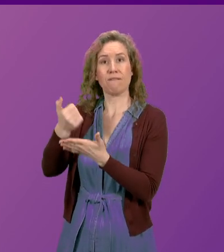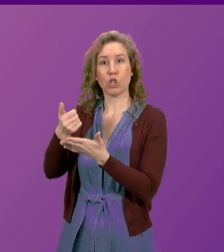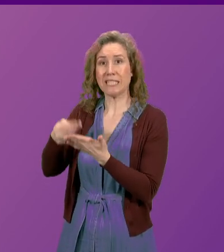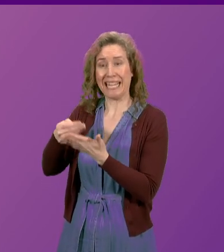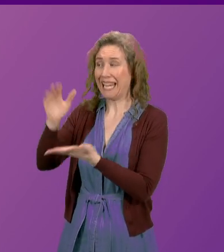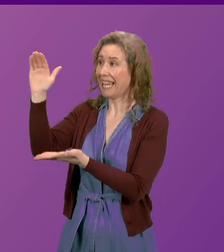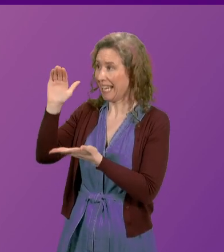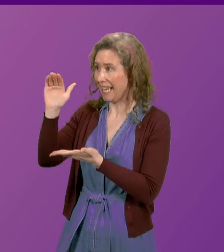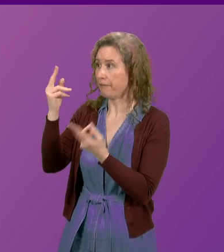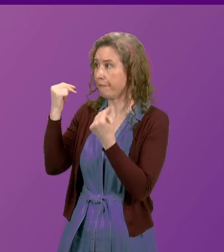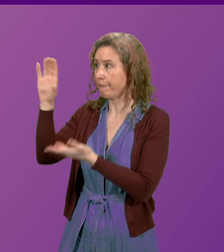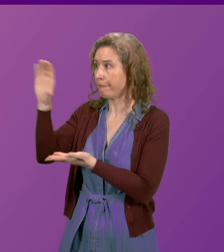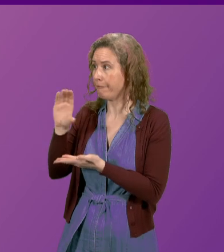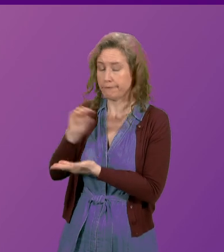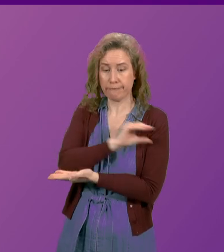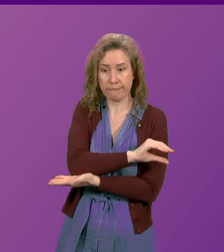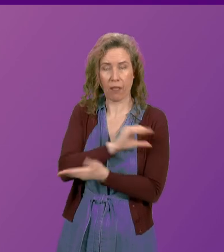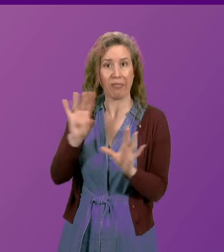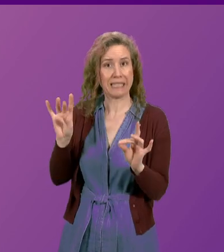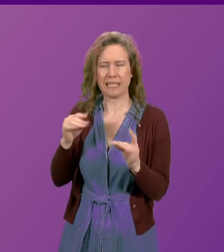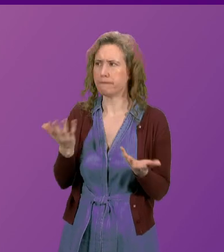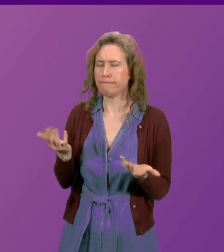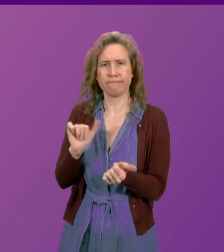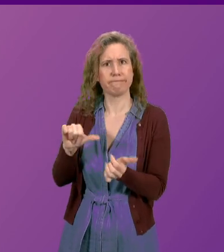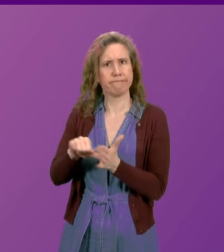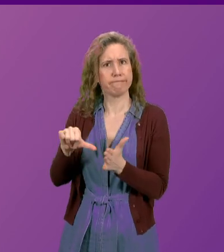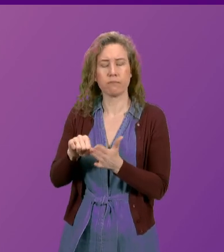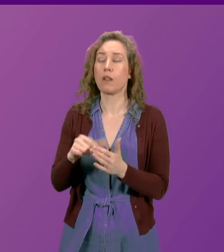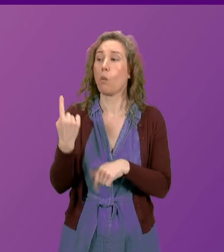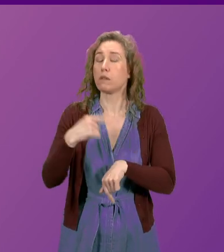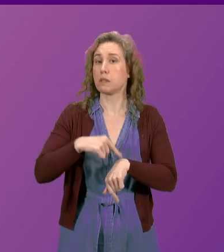We have taken the hard decisions, and there was, of course, a time when Mr Sarwar would